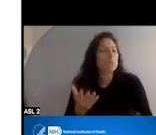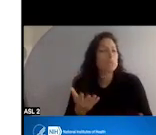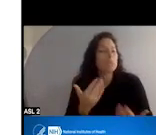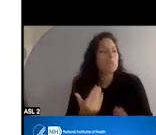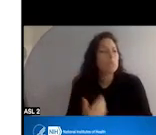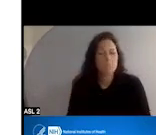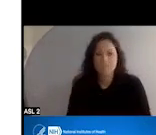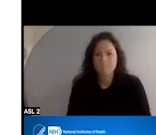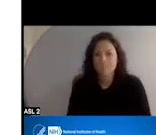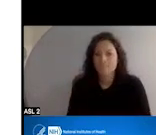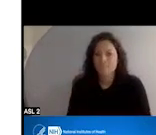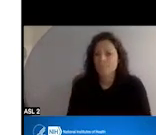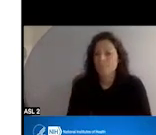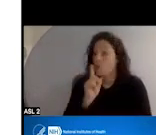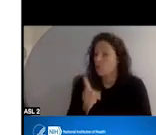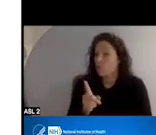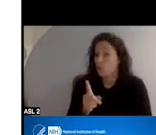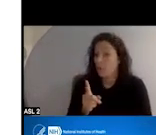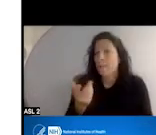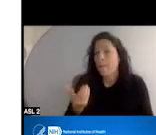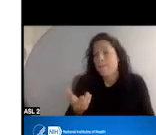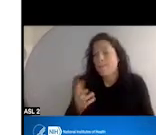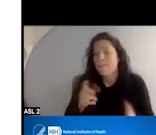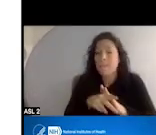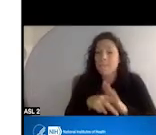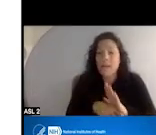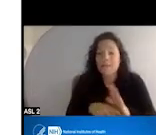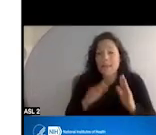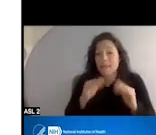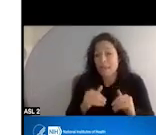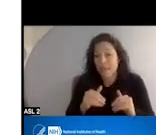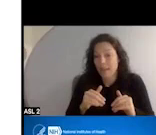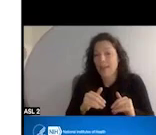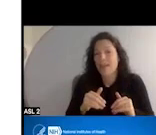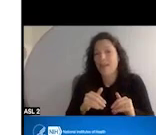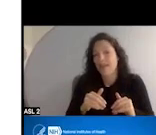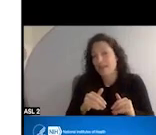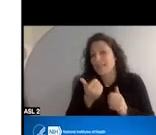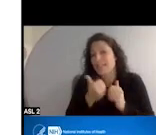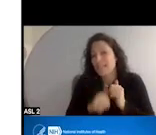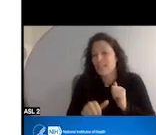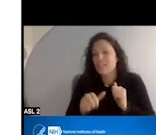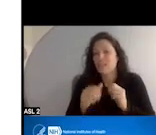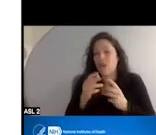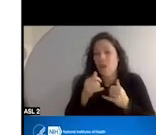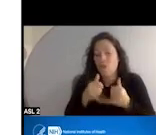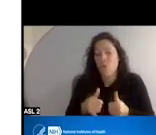Taunton Paine: Sure, so in general, what the policy expects is that each award that is subject to the Data Management